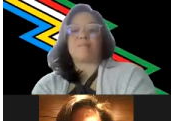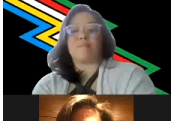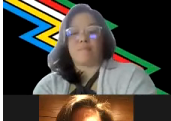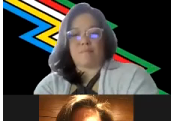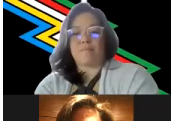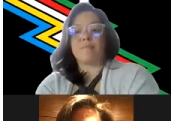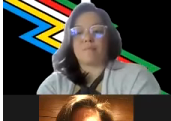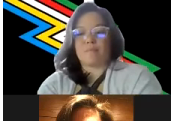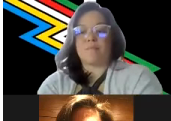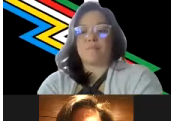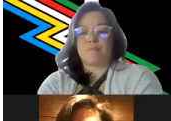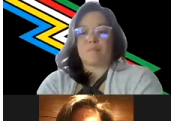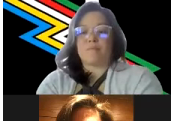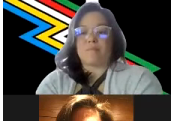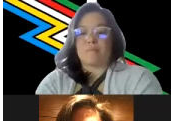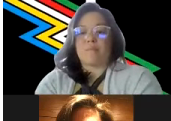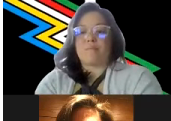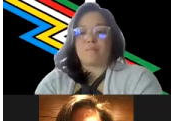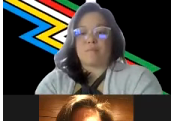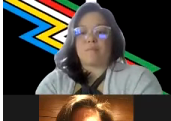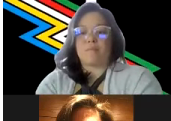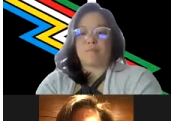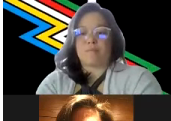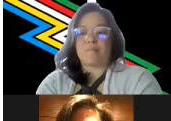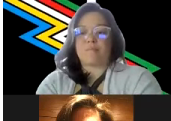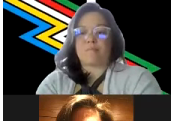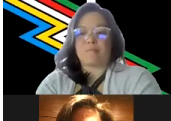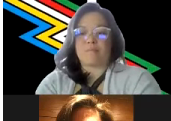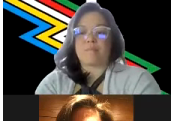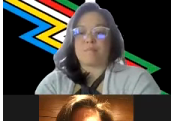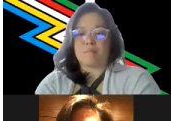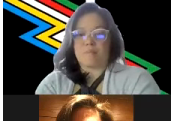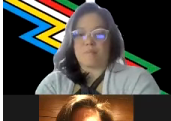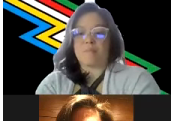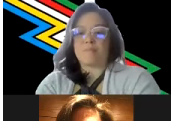so the links, the previous presentations if you missed them will be up on the Oregon Disabilities